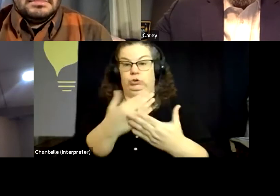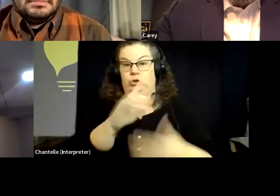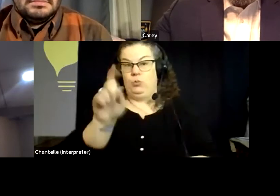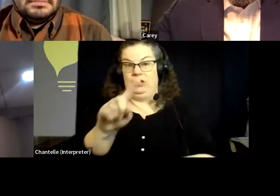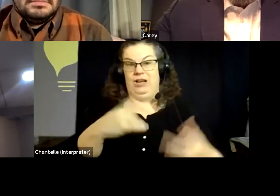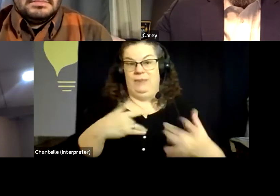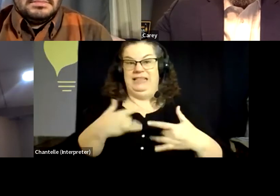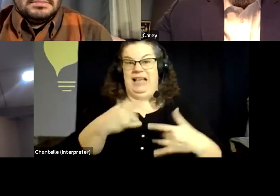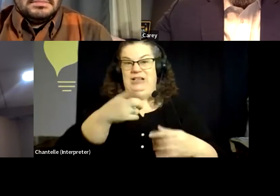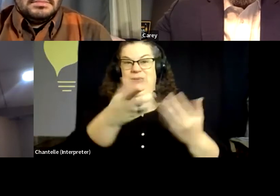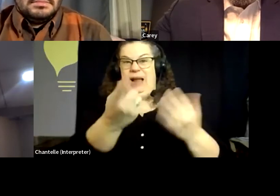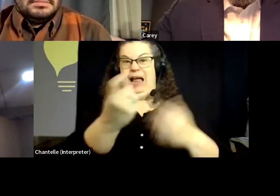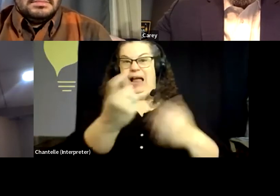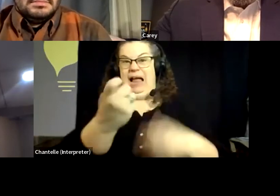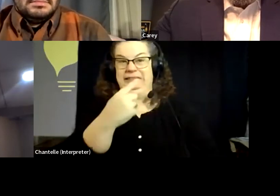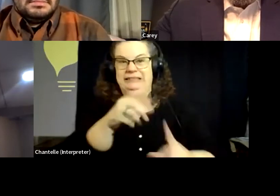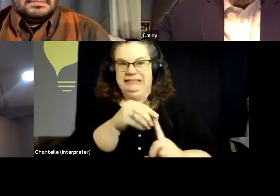you asked, especially that we are in the middle